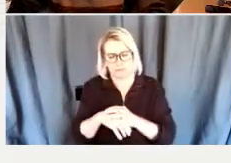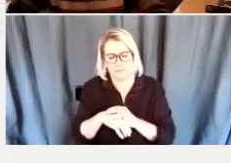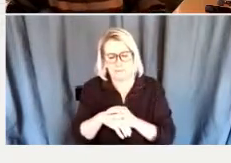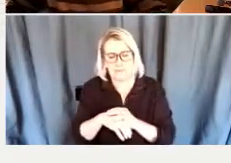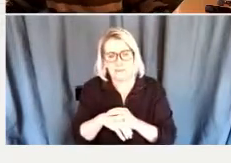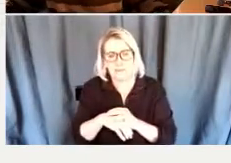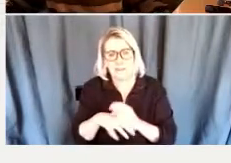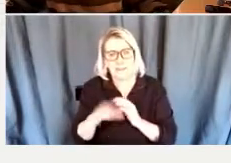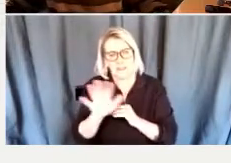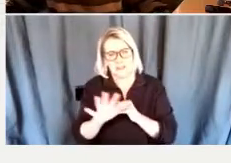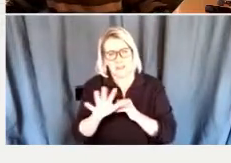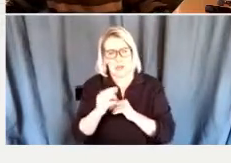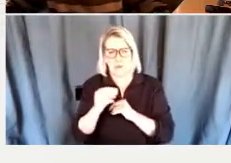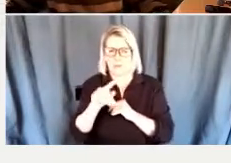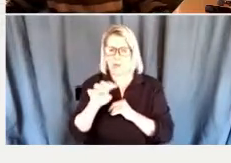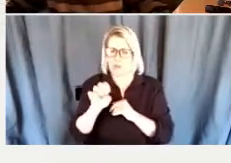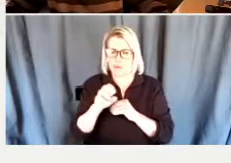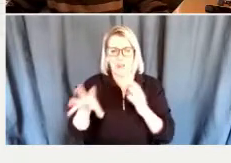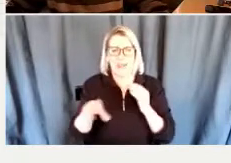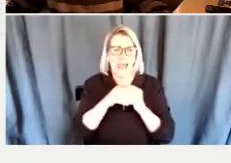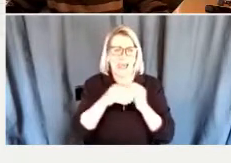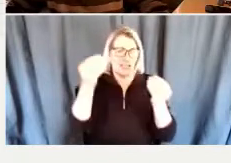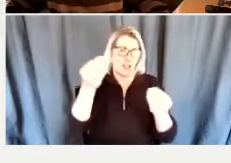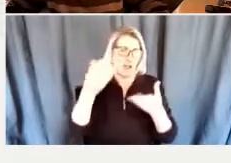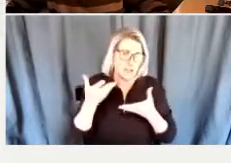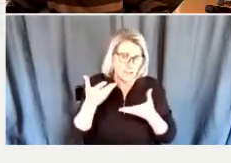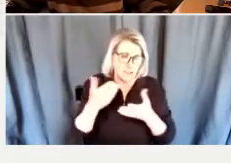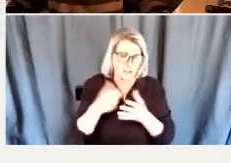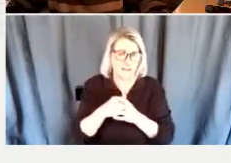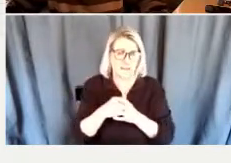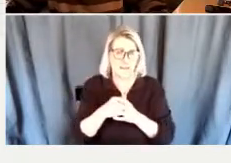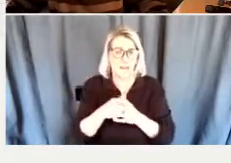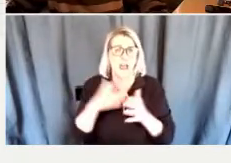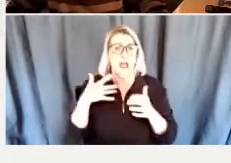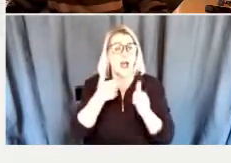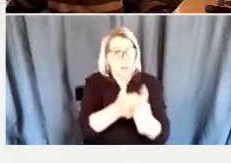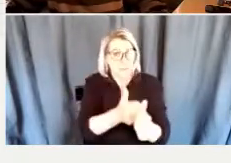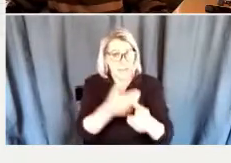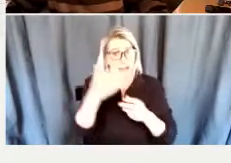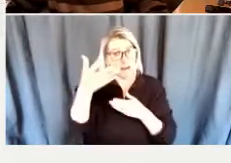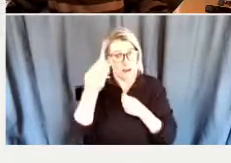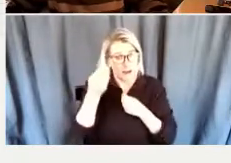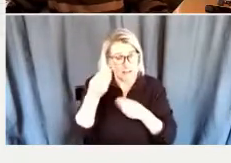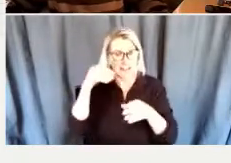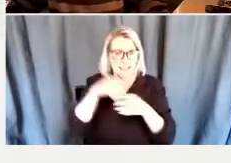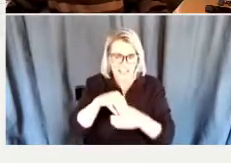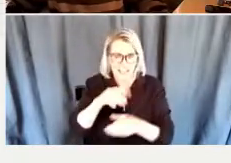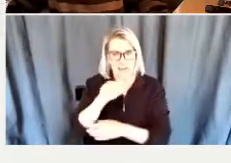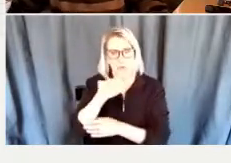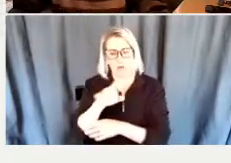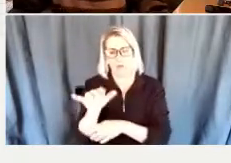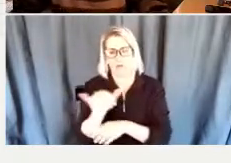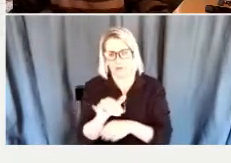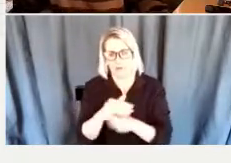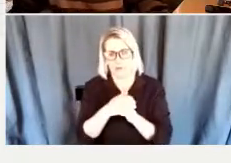modules, adding contents, deleting contents within a module. Nathan, is there any questions